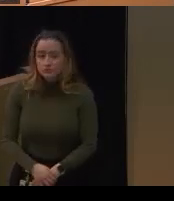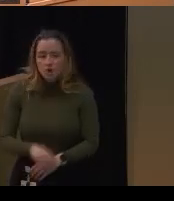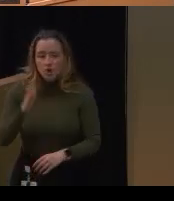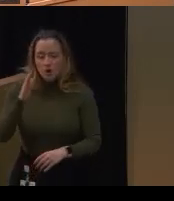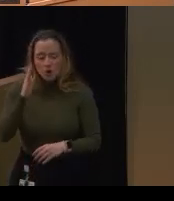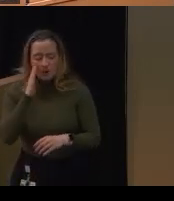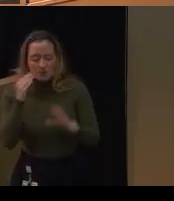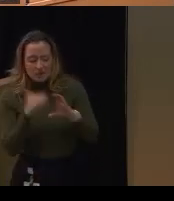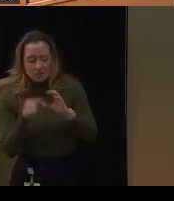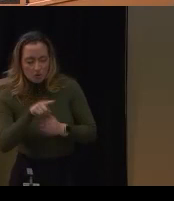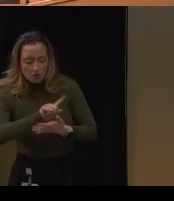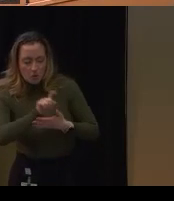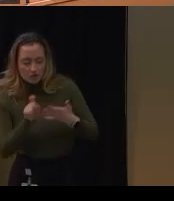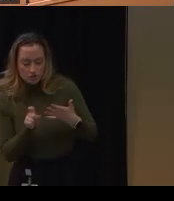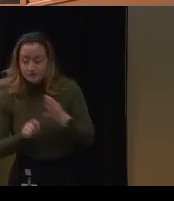okay thank you yes we'll send the questions to David